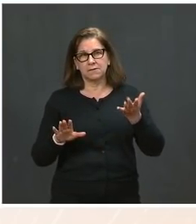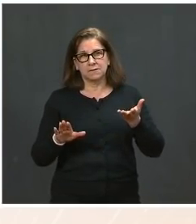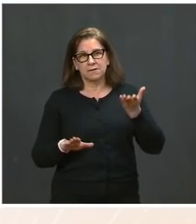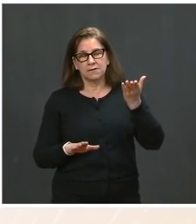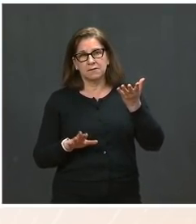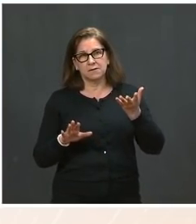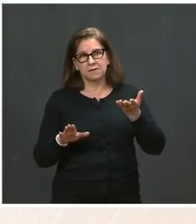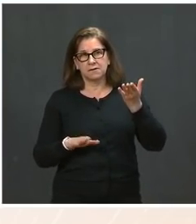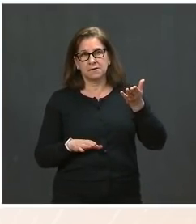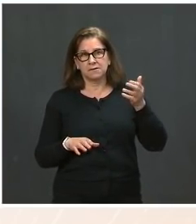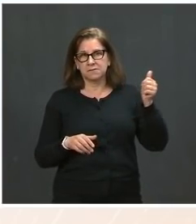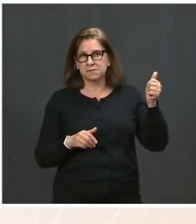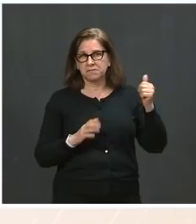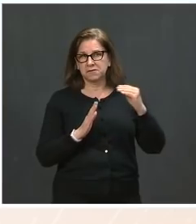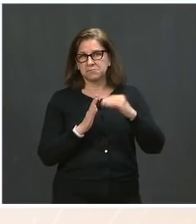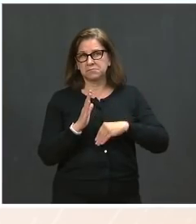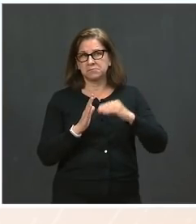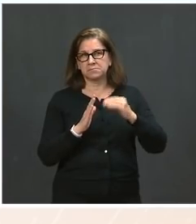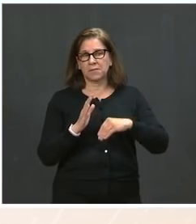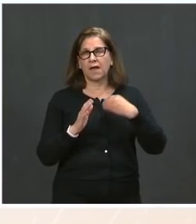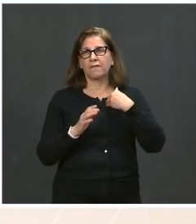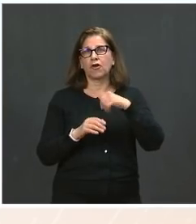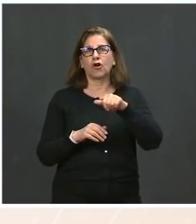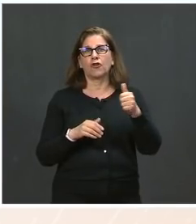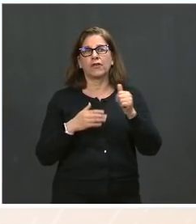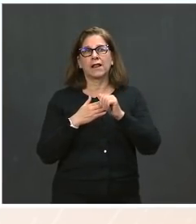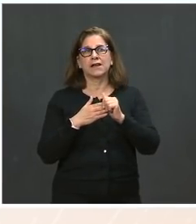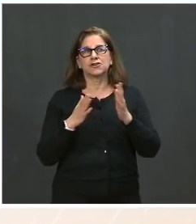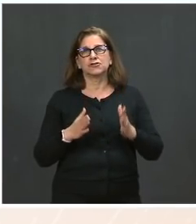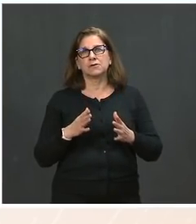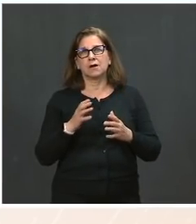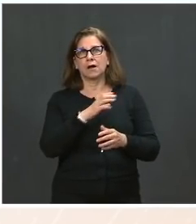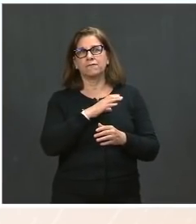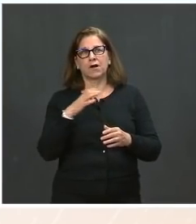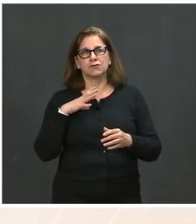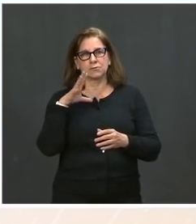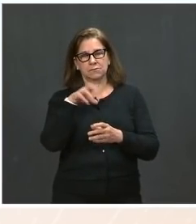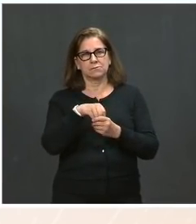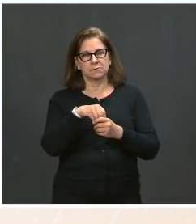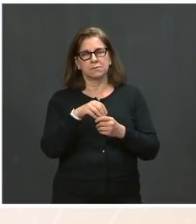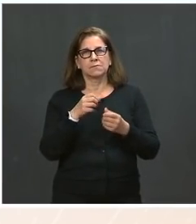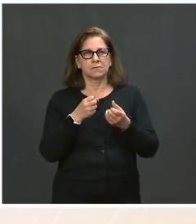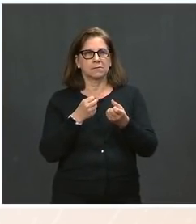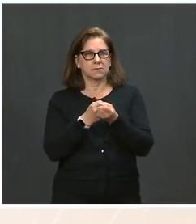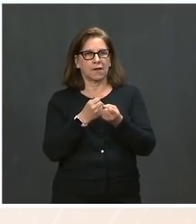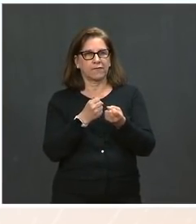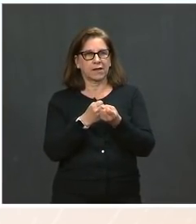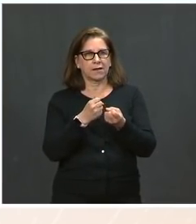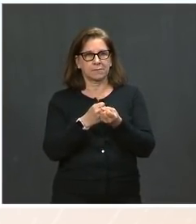who have been advocates for putting in place commonsense gun safety measures. I wouldn't rule anything out. All I'm conveying